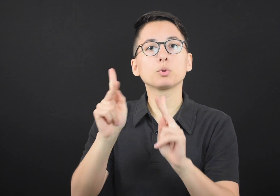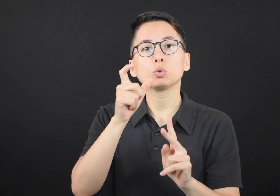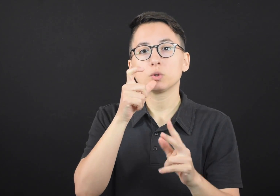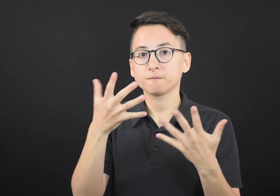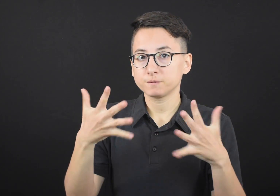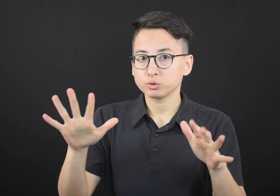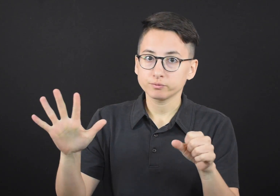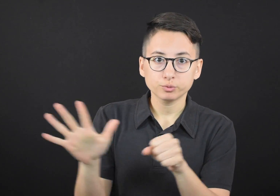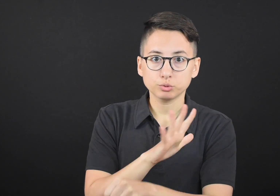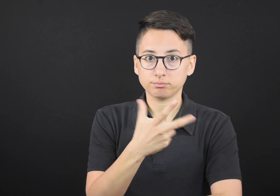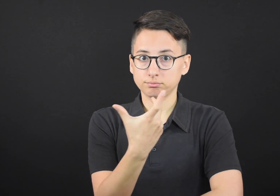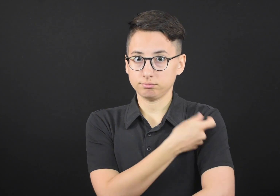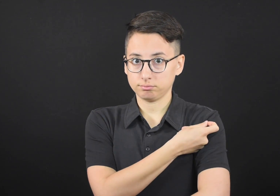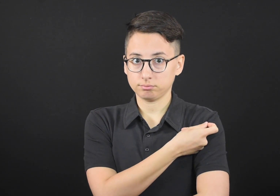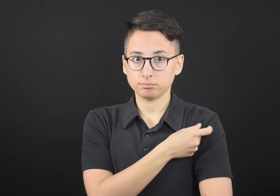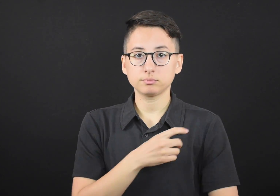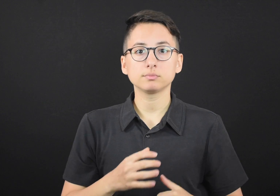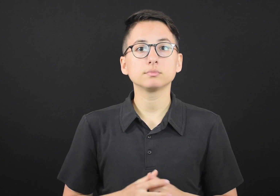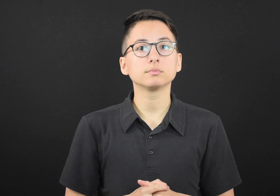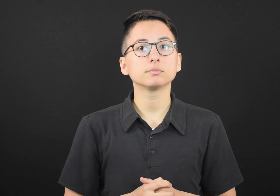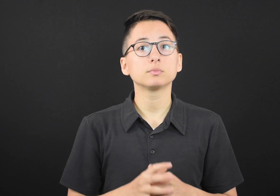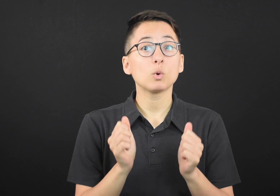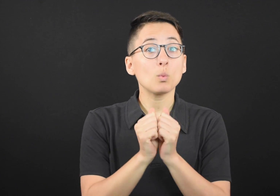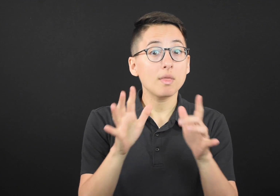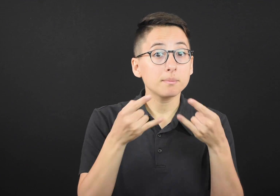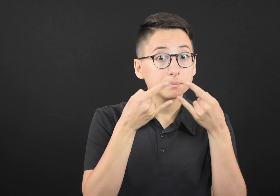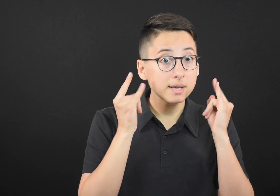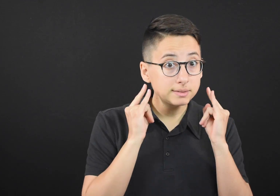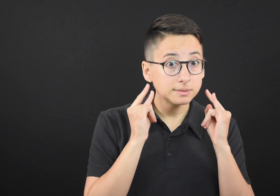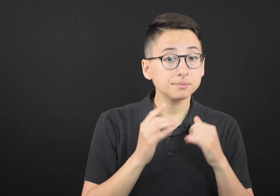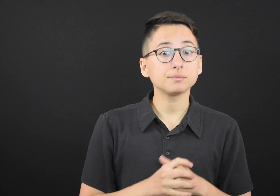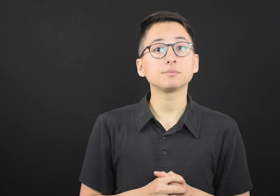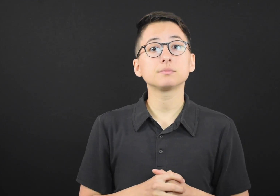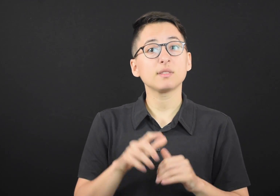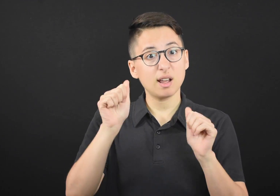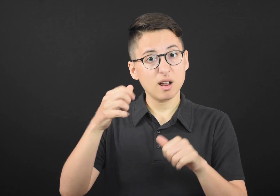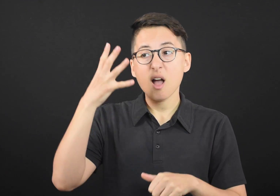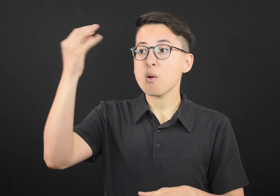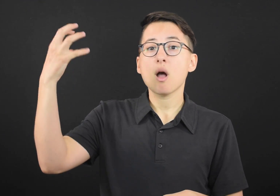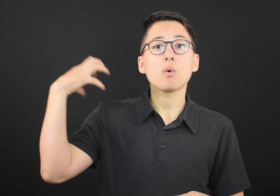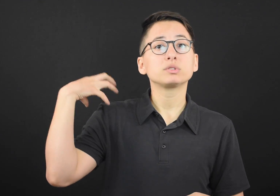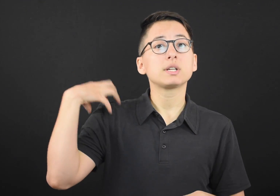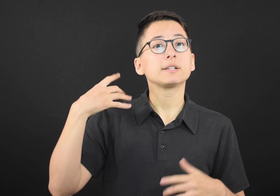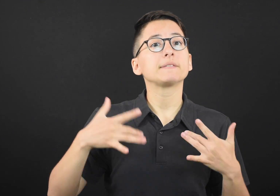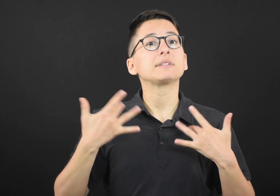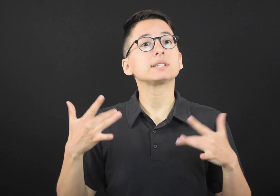children and adults without a mask and going to outdoor events,